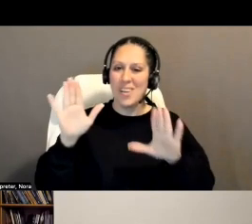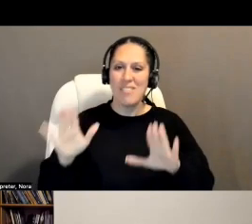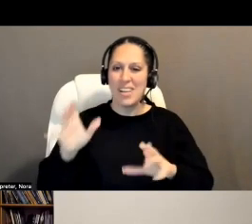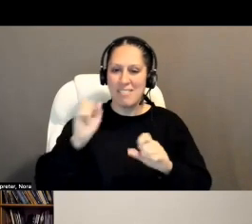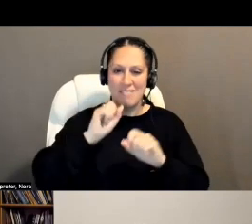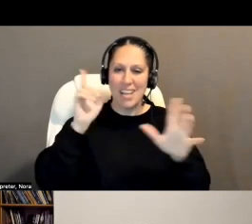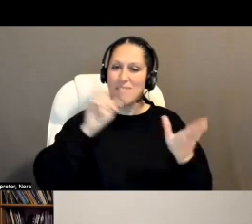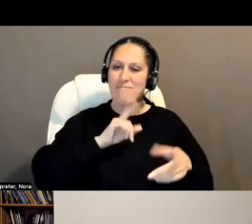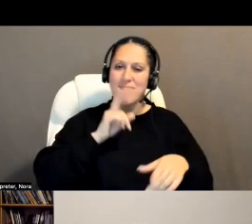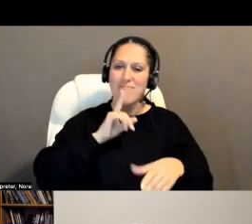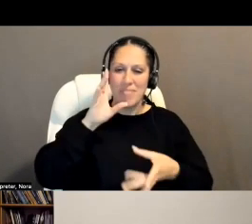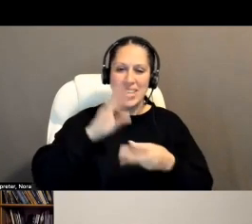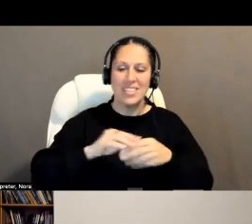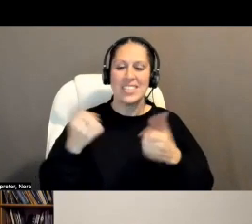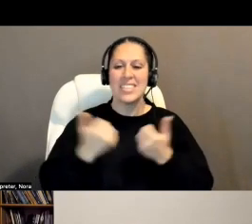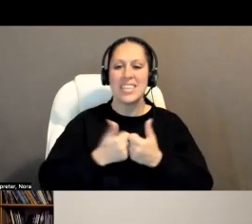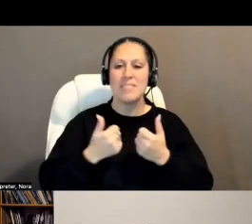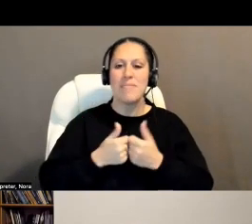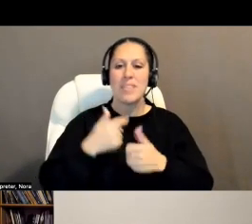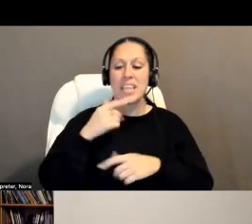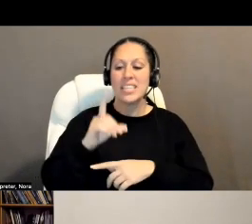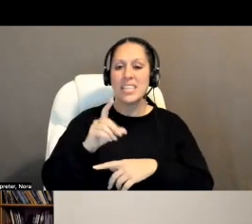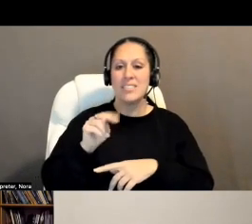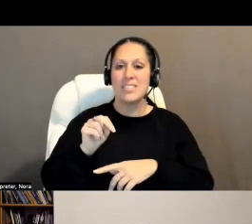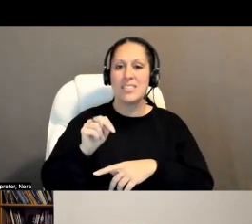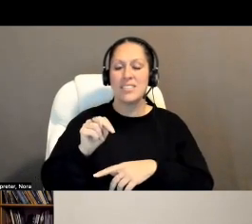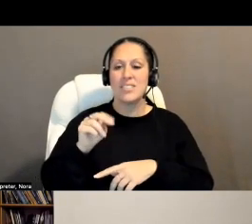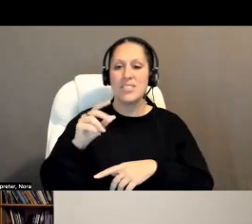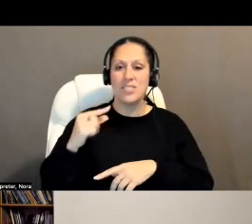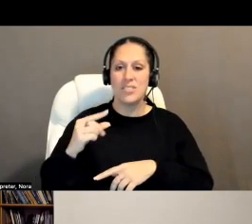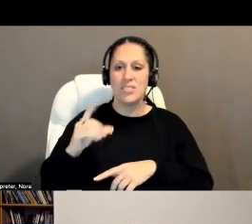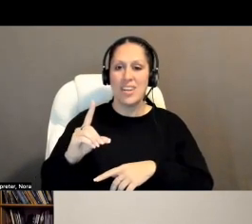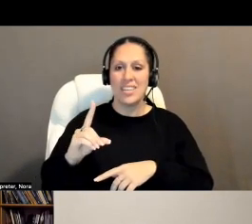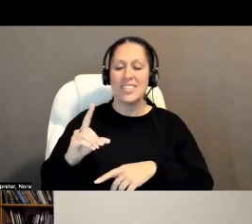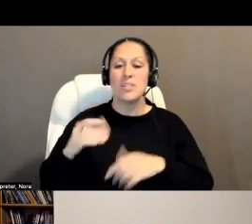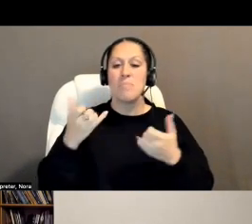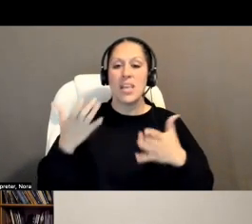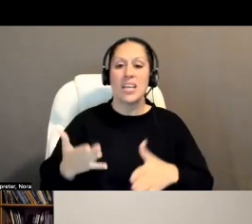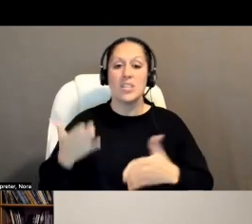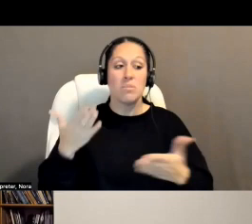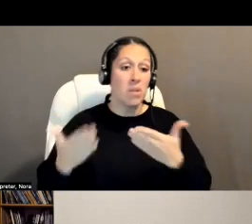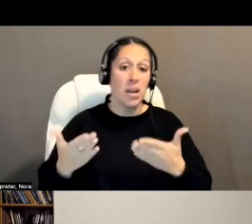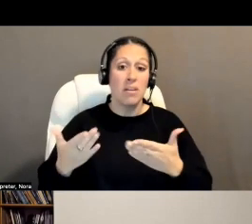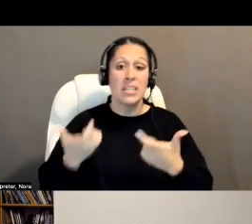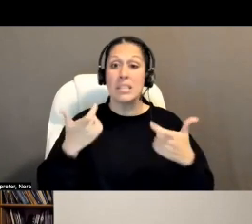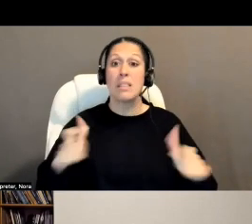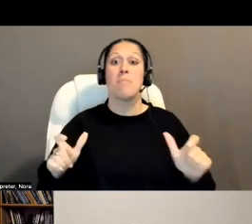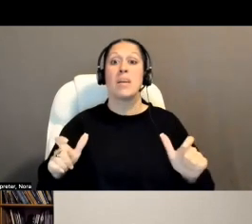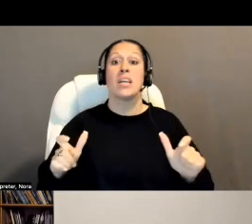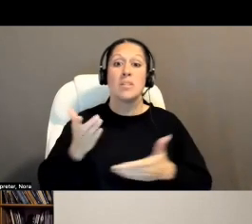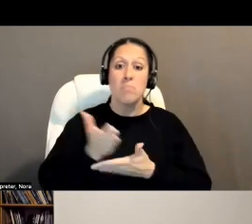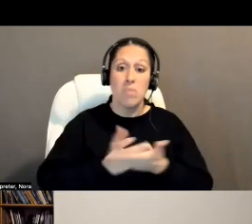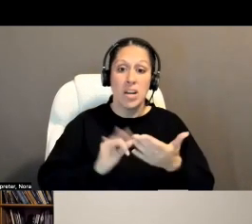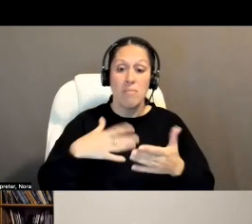I think, uh, Dungeons and Dragons players are probably the biggest part of my client base.